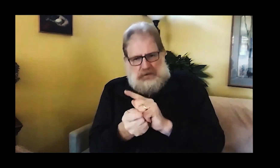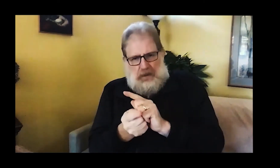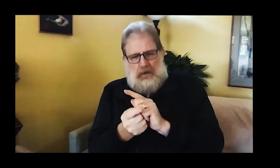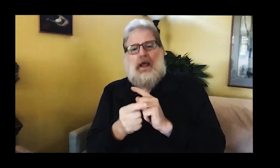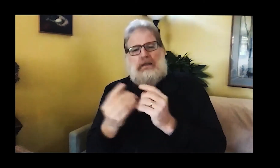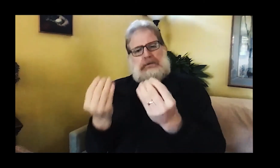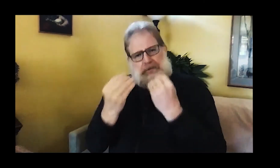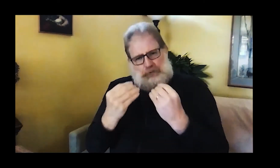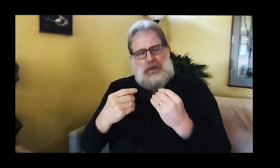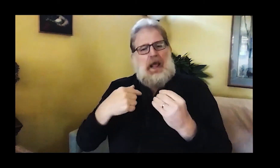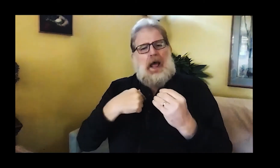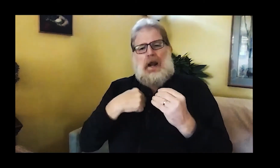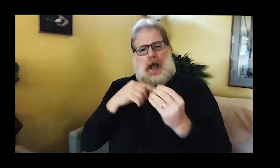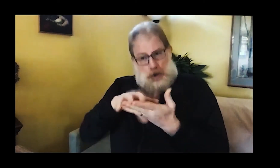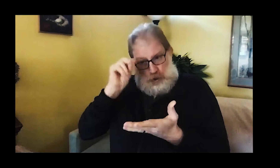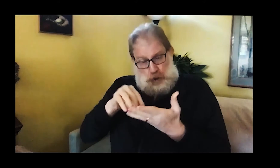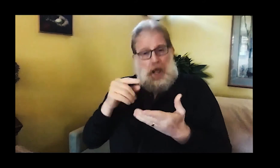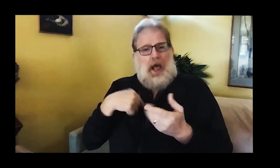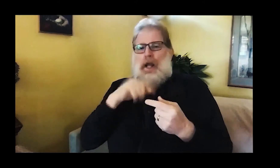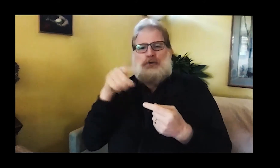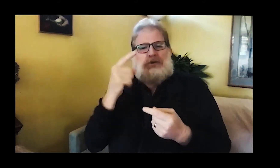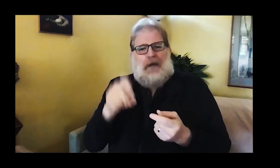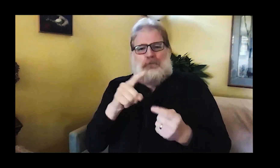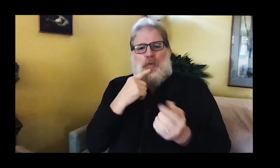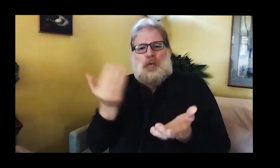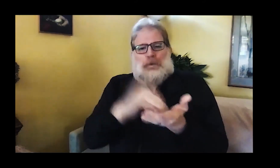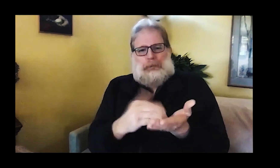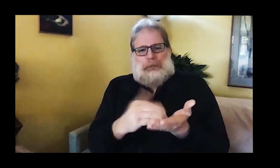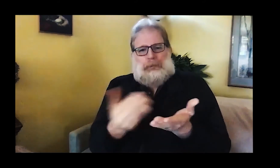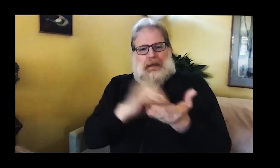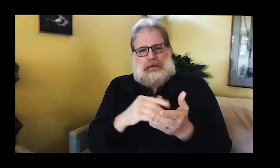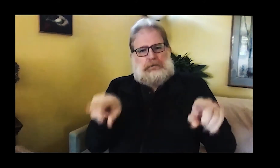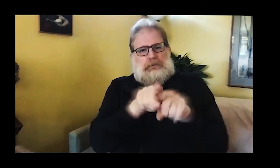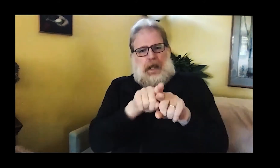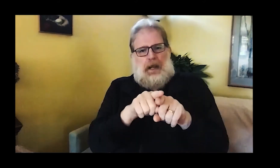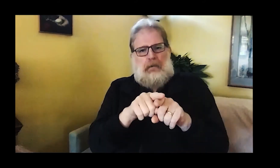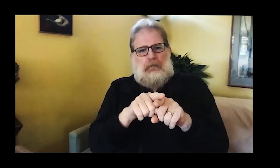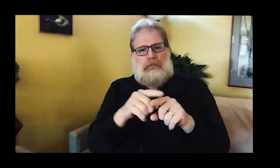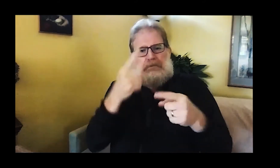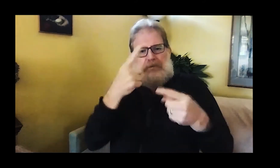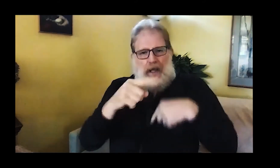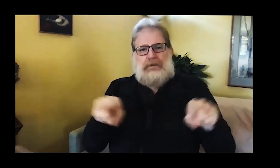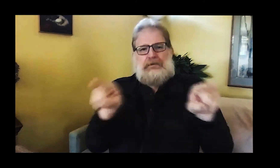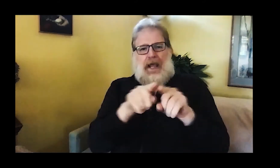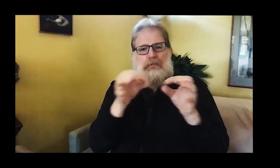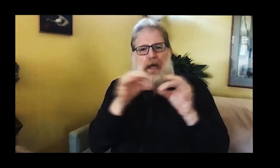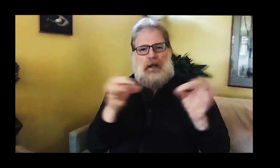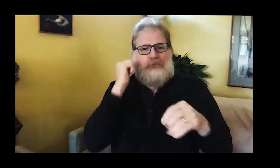we'll translate for you. You just have to repeat the same lines that we teach you. Sign the same